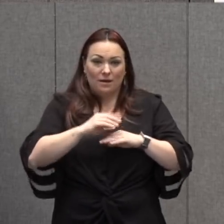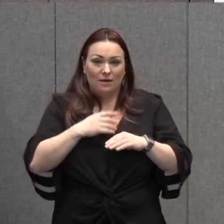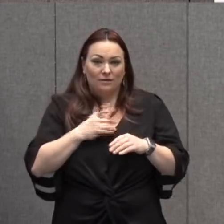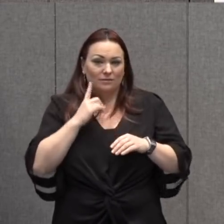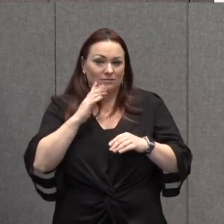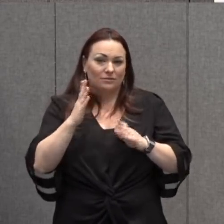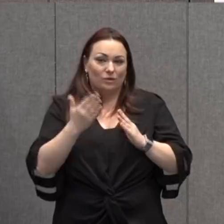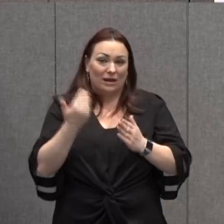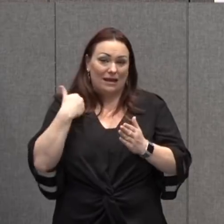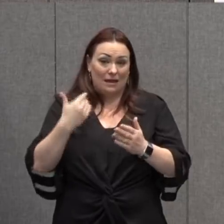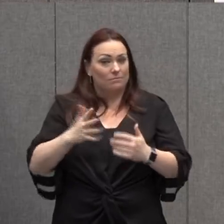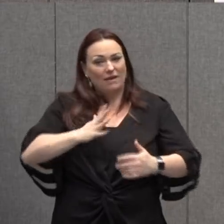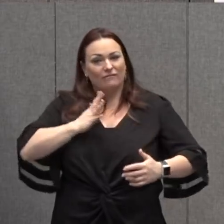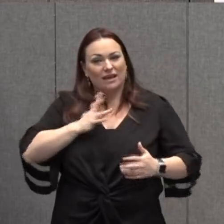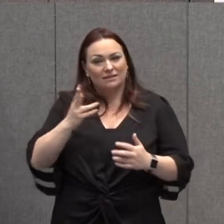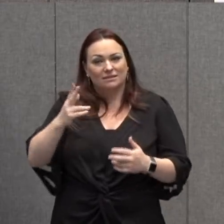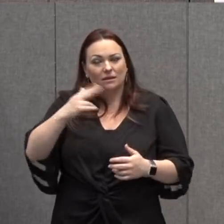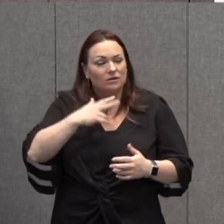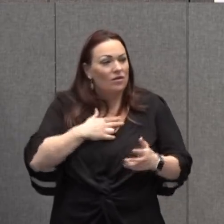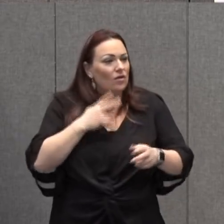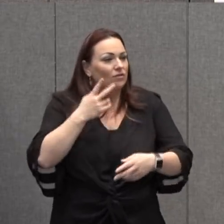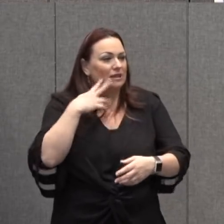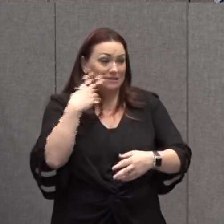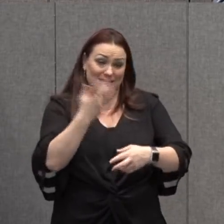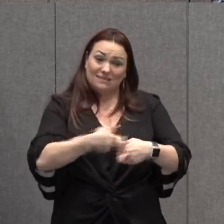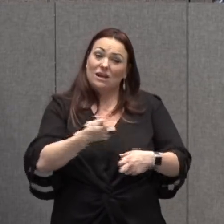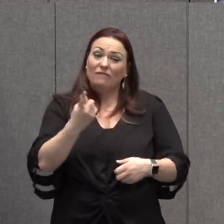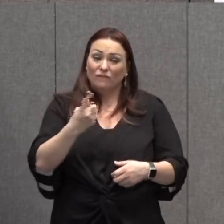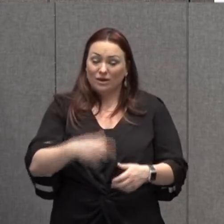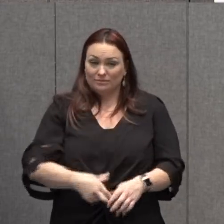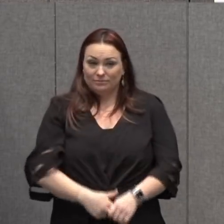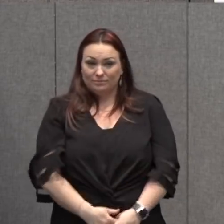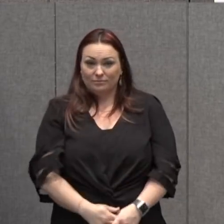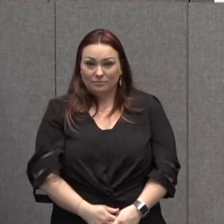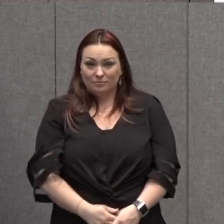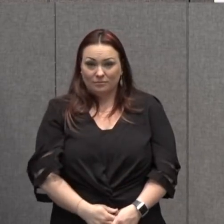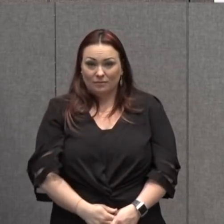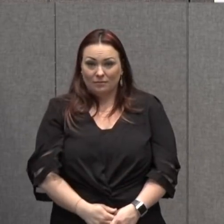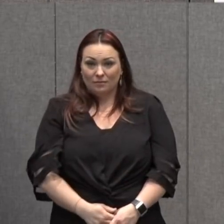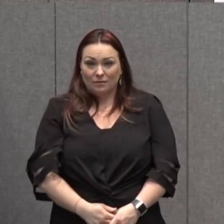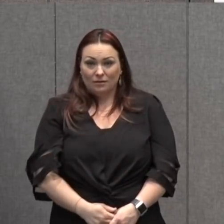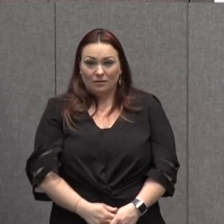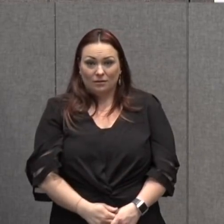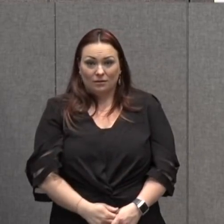Oo, this one's a tough one. This one's a tough one.